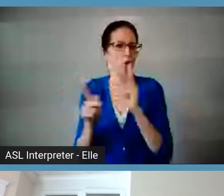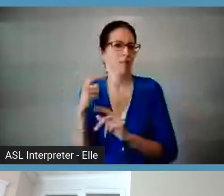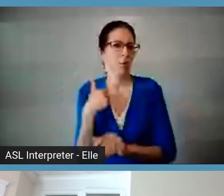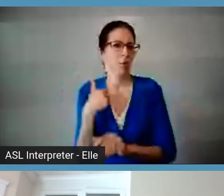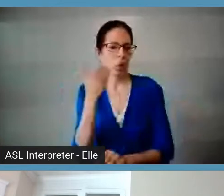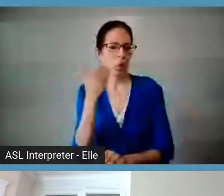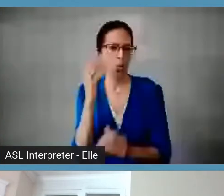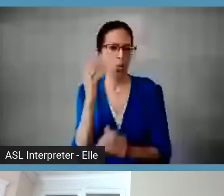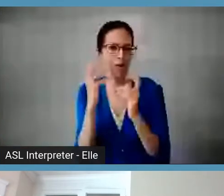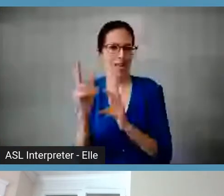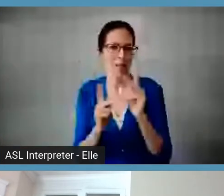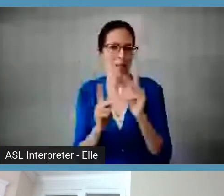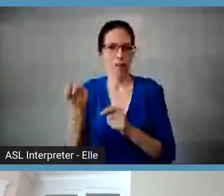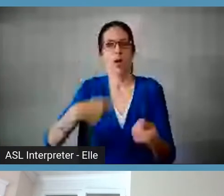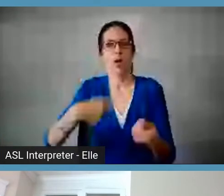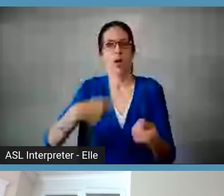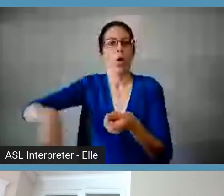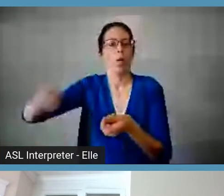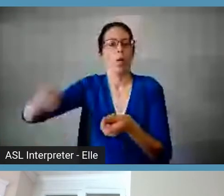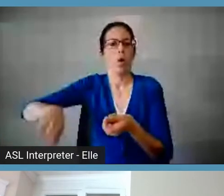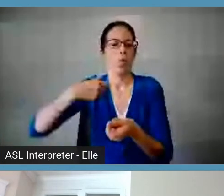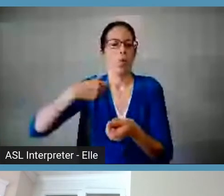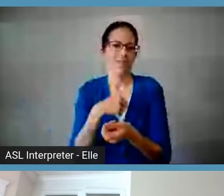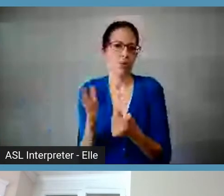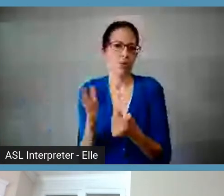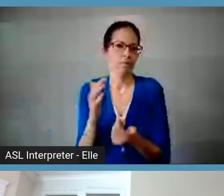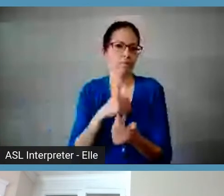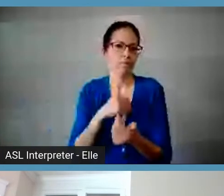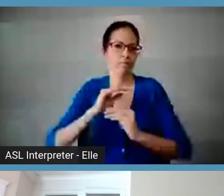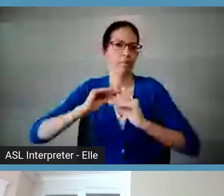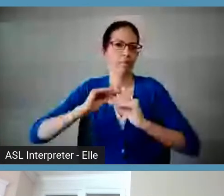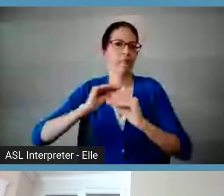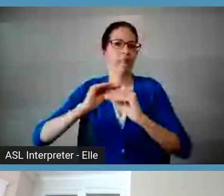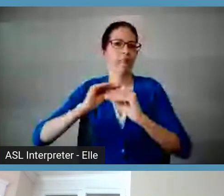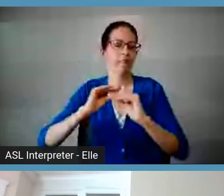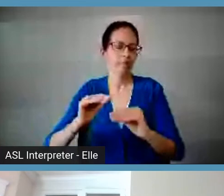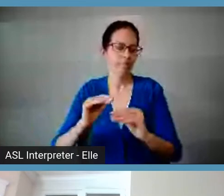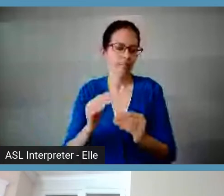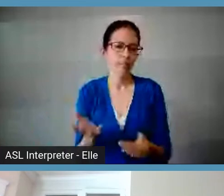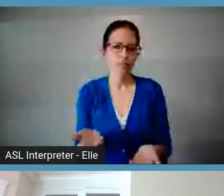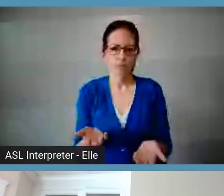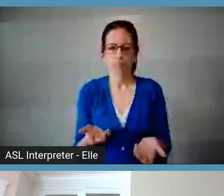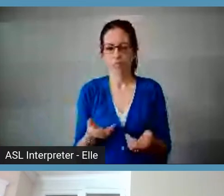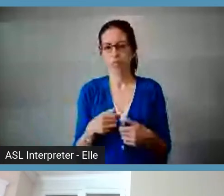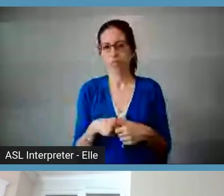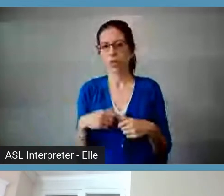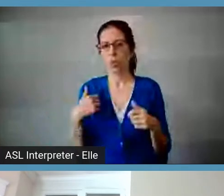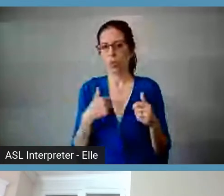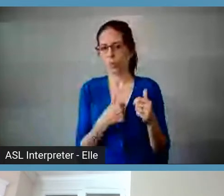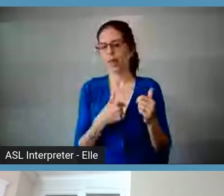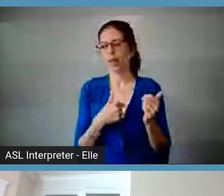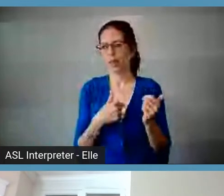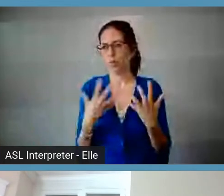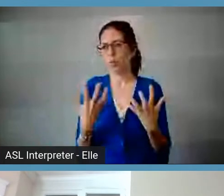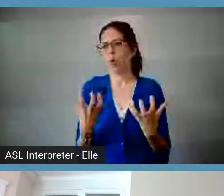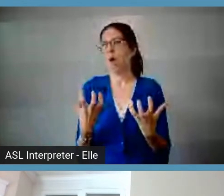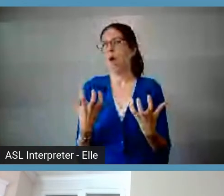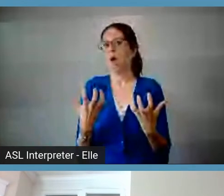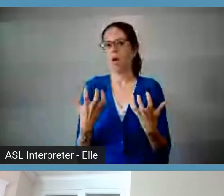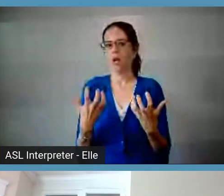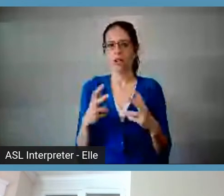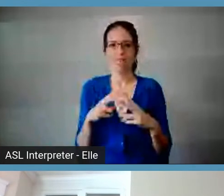came and went that's how we wanted to be on it as we wanted it to be very simple to use